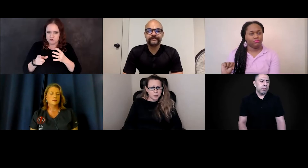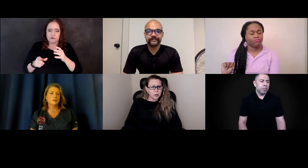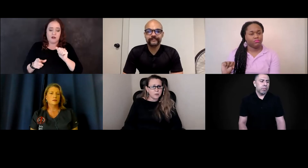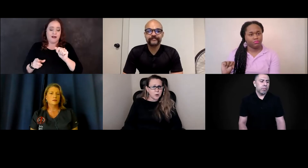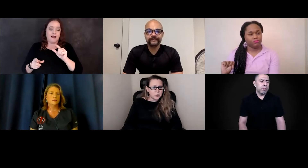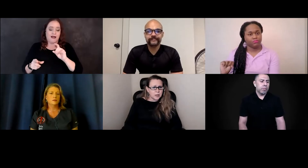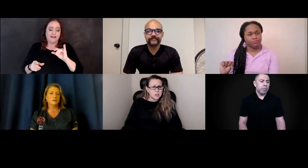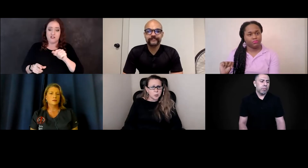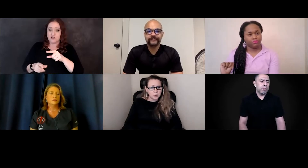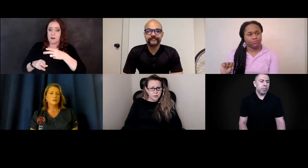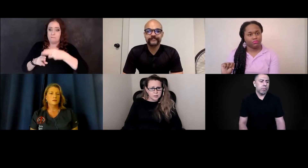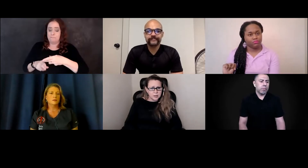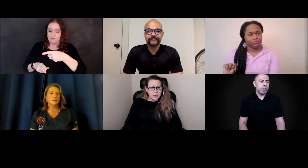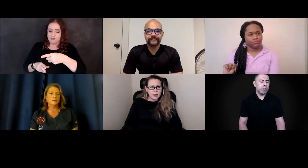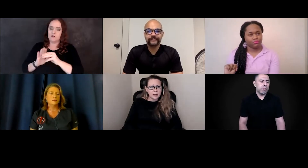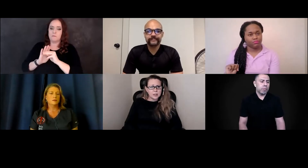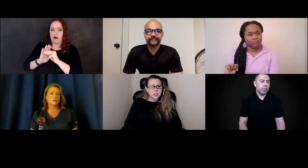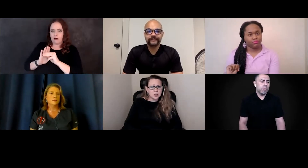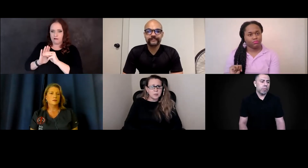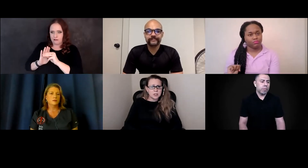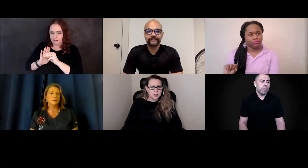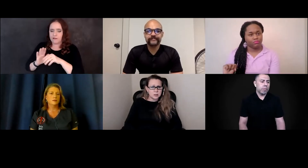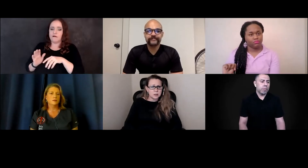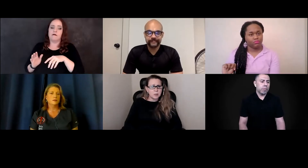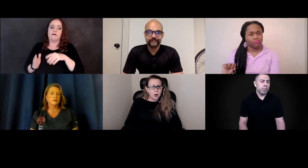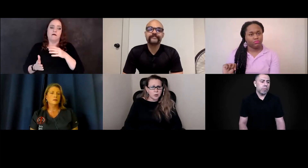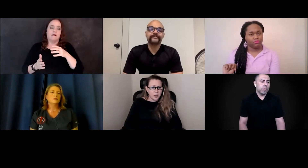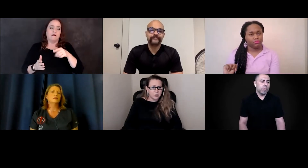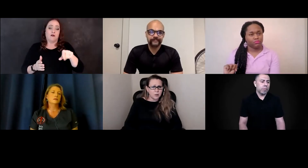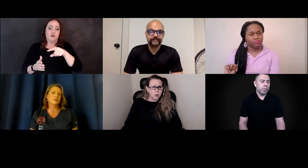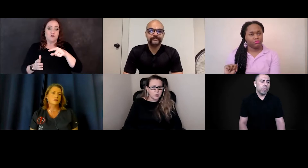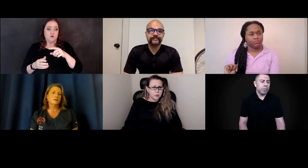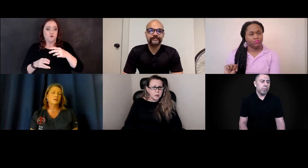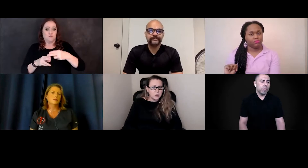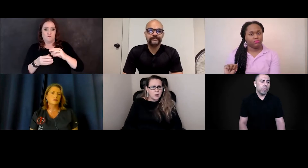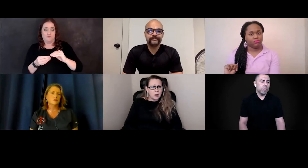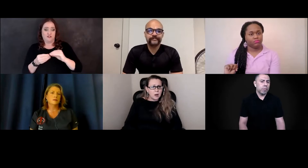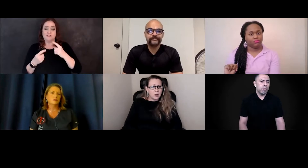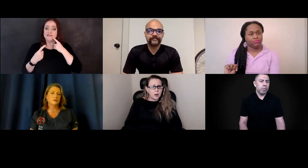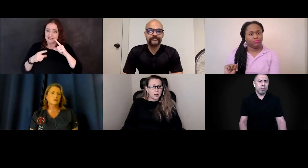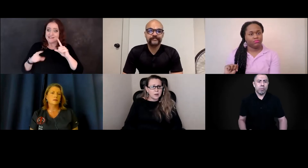preferred interpreters. Now Alicia you mentioned the model you follow.